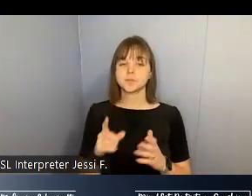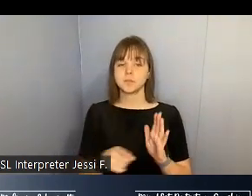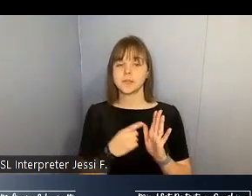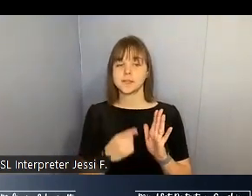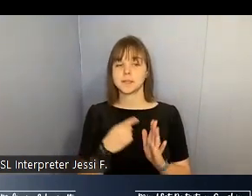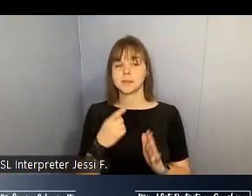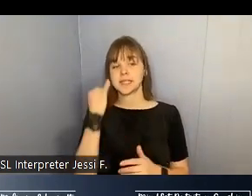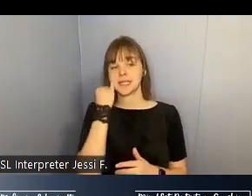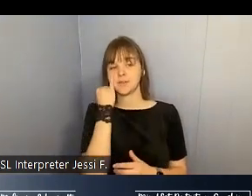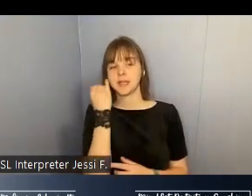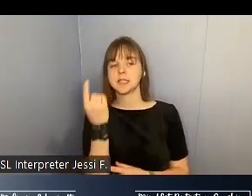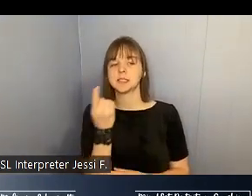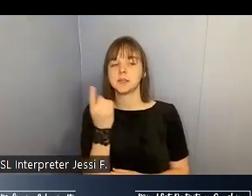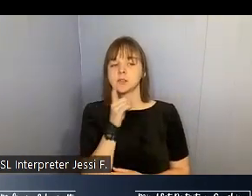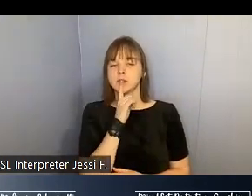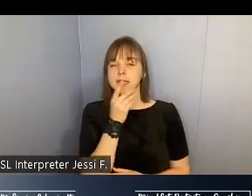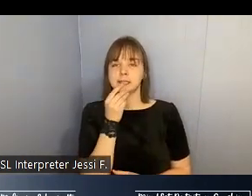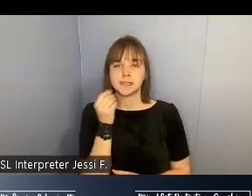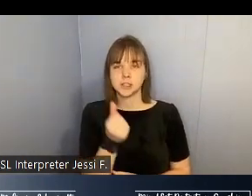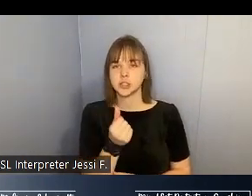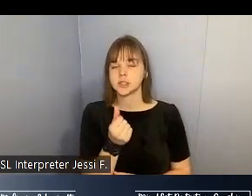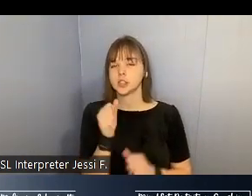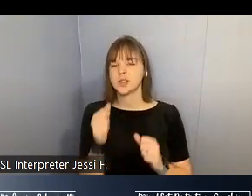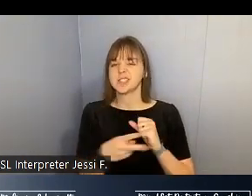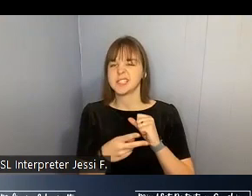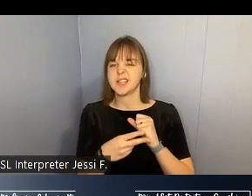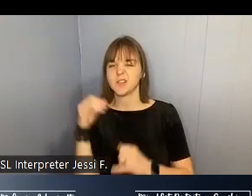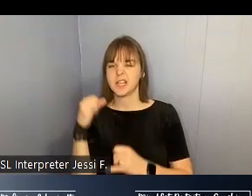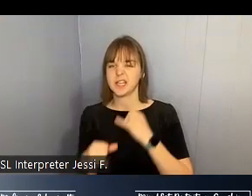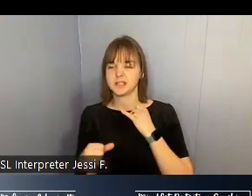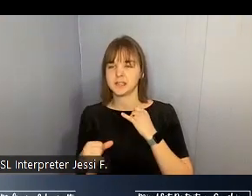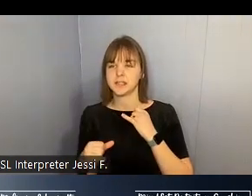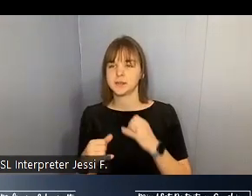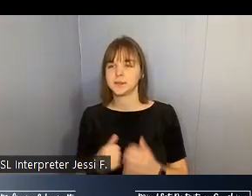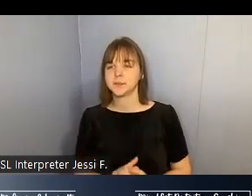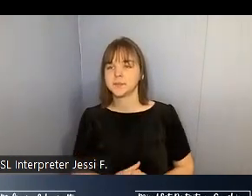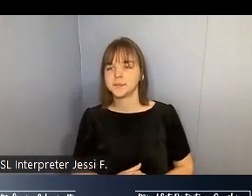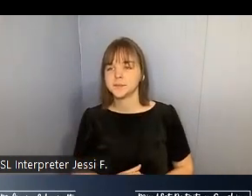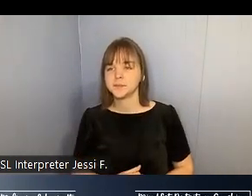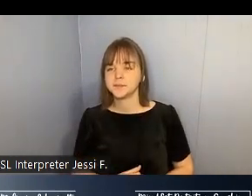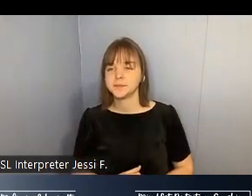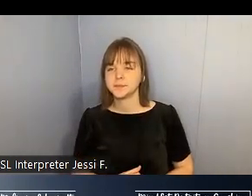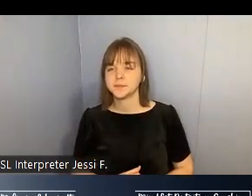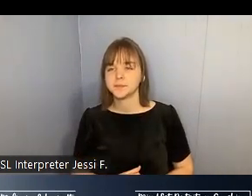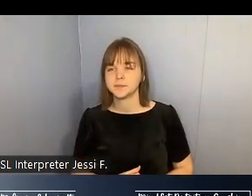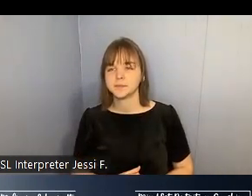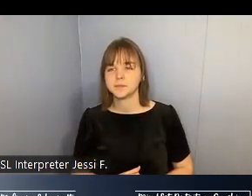How satisfying was your meal? If your meal was satisfying, you're less likely later to get cravings,